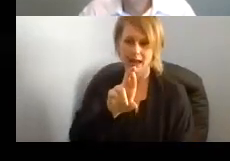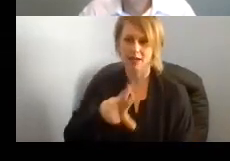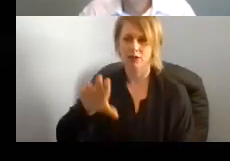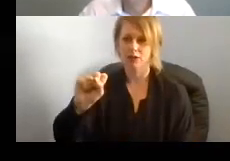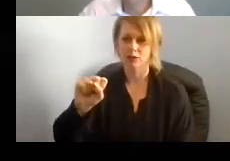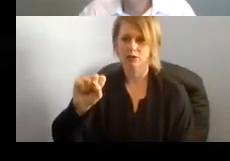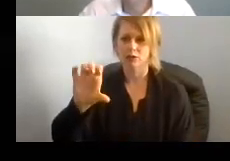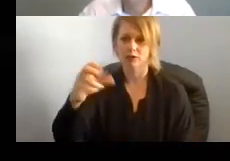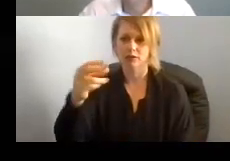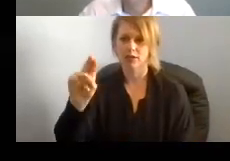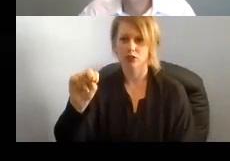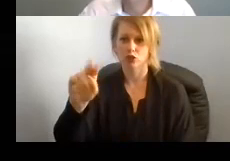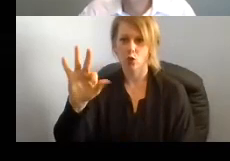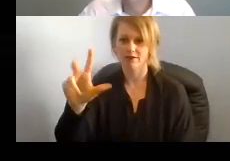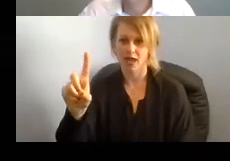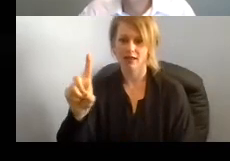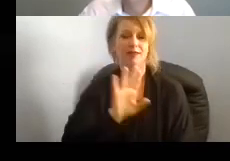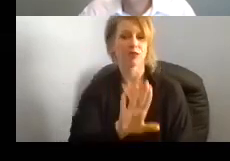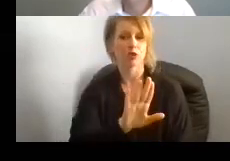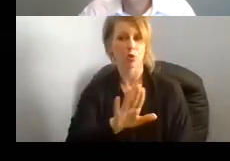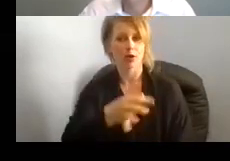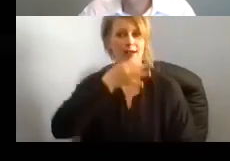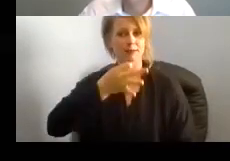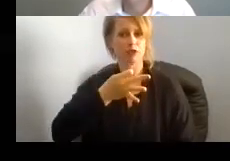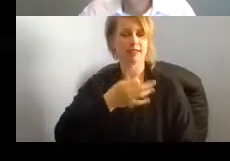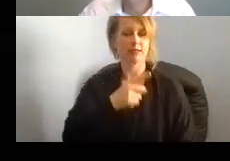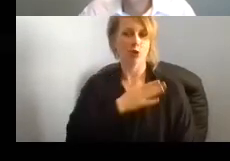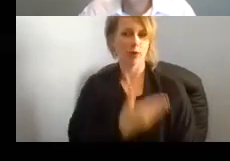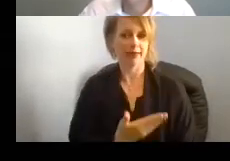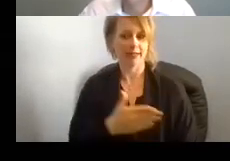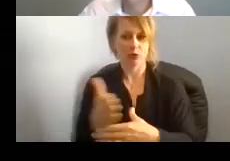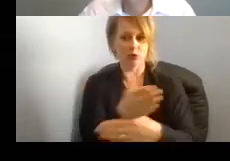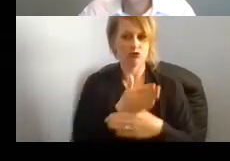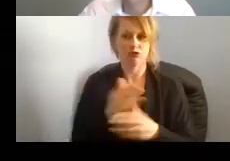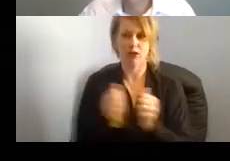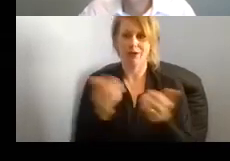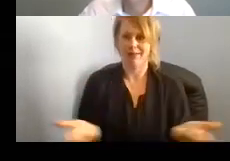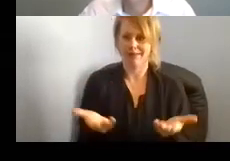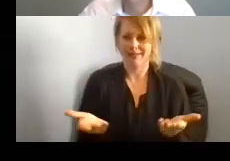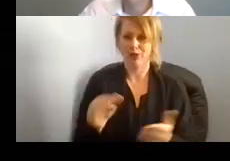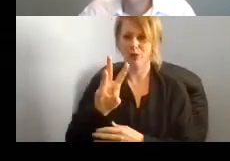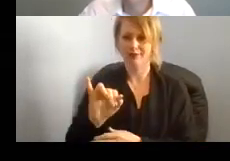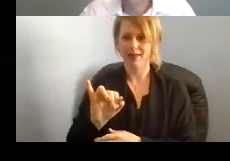expertise and your willingness to share with the folks here in Wisconsin. We look forward to continued communication with you.